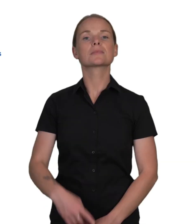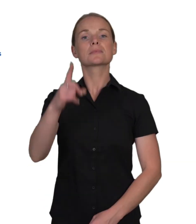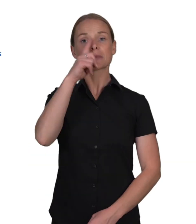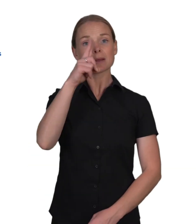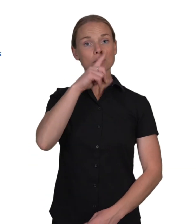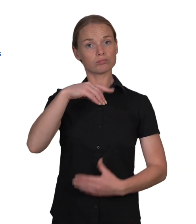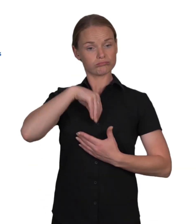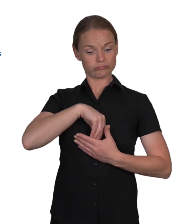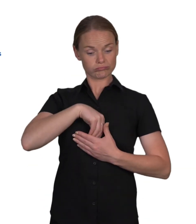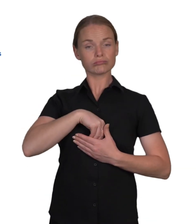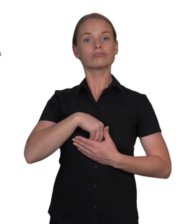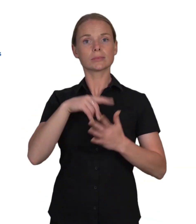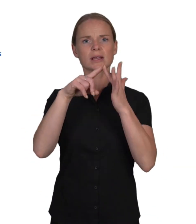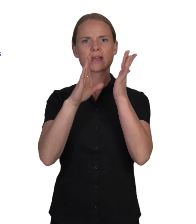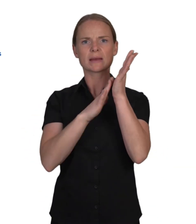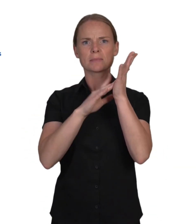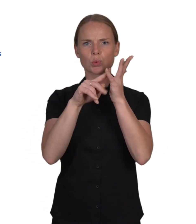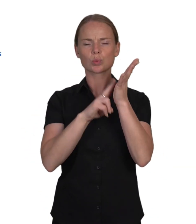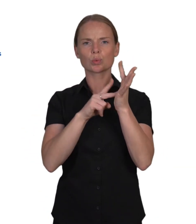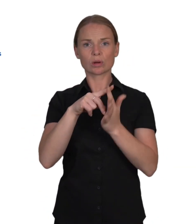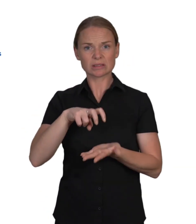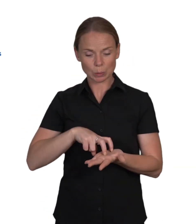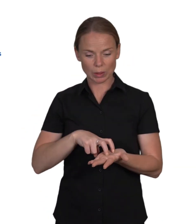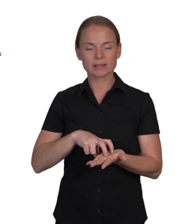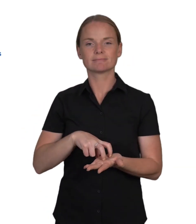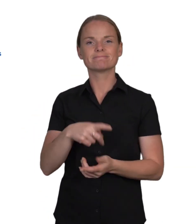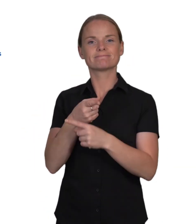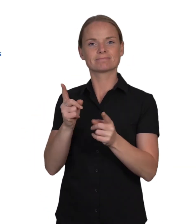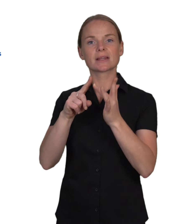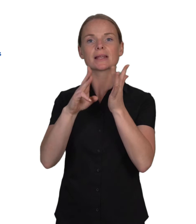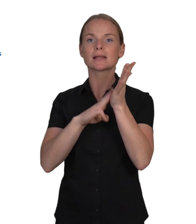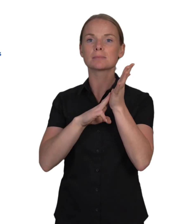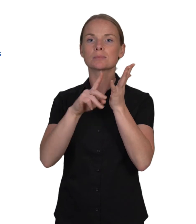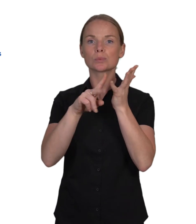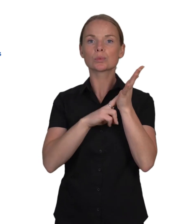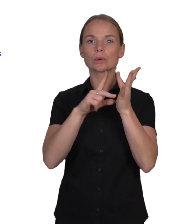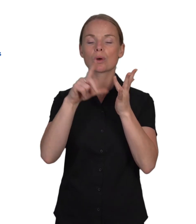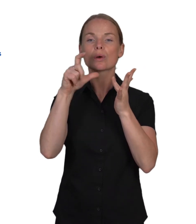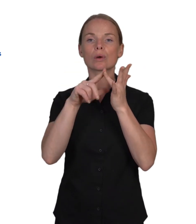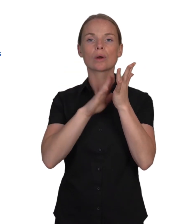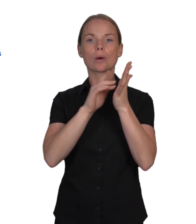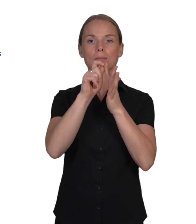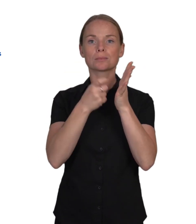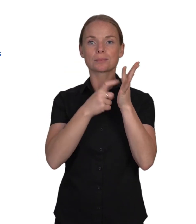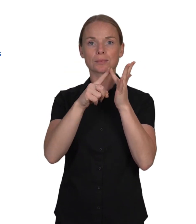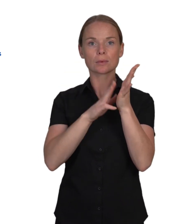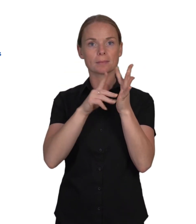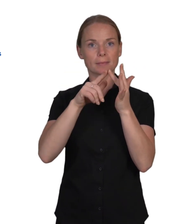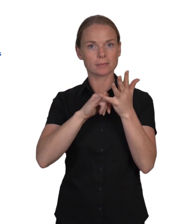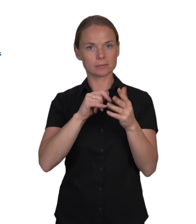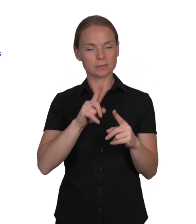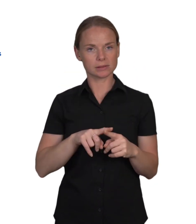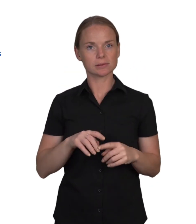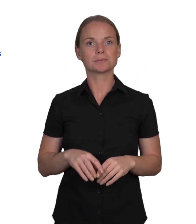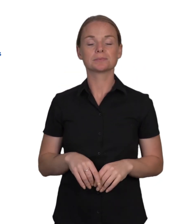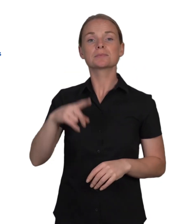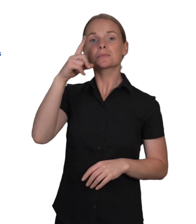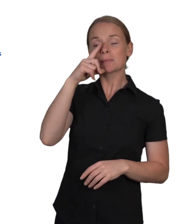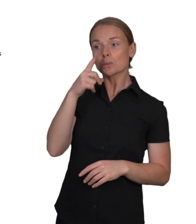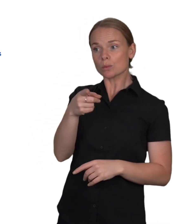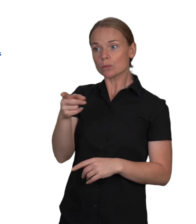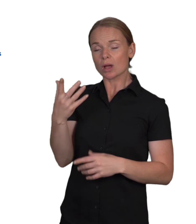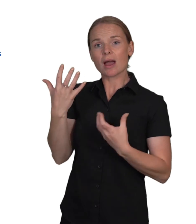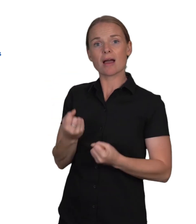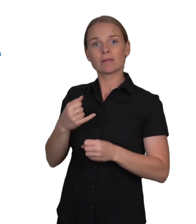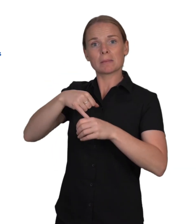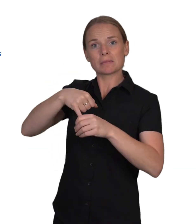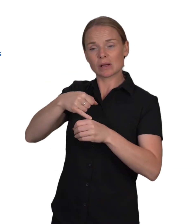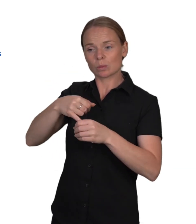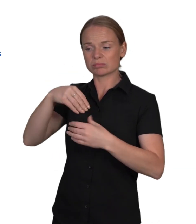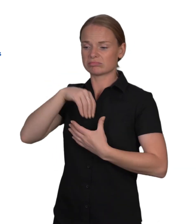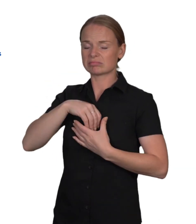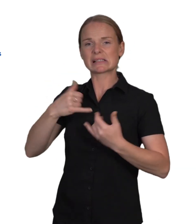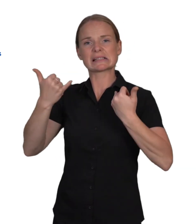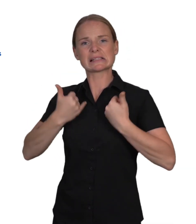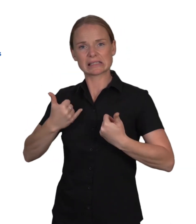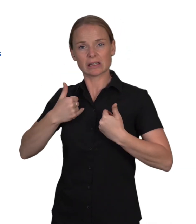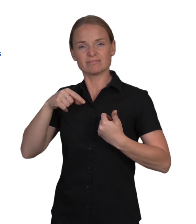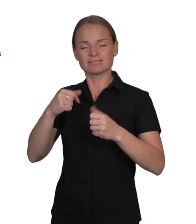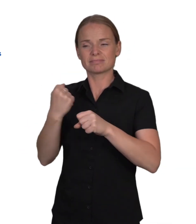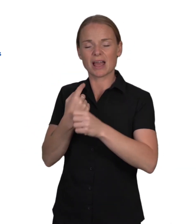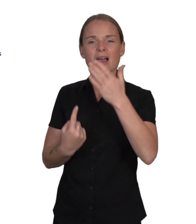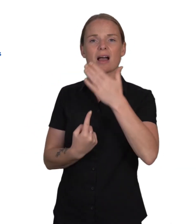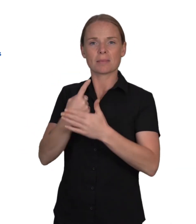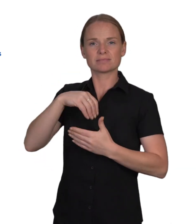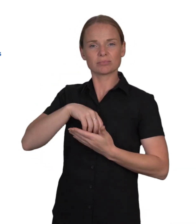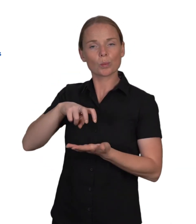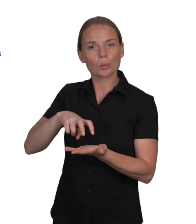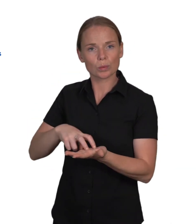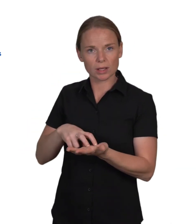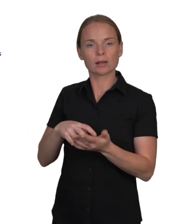People with immunocompromise includes those who have a medical condition that weakens their immune system.